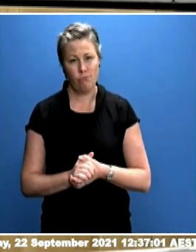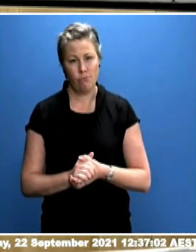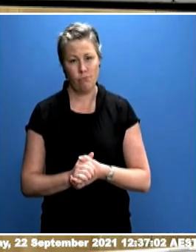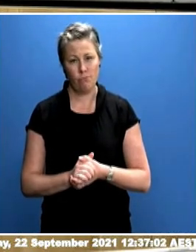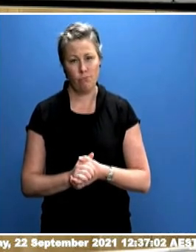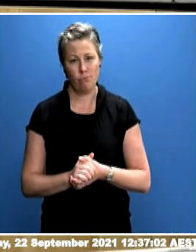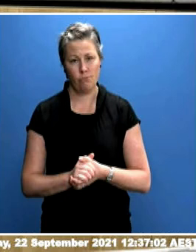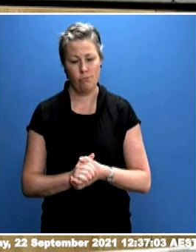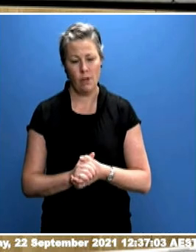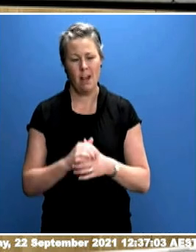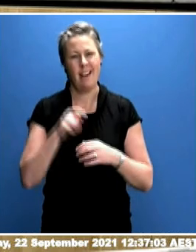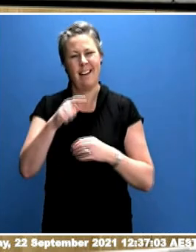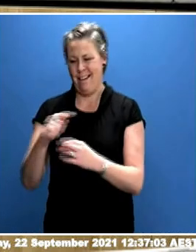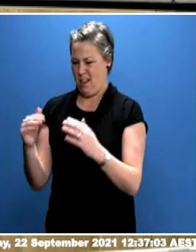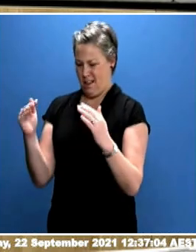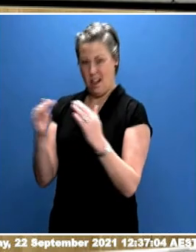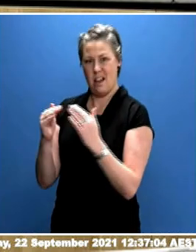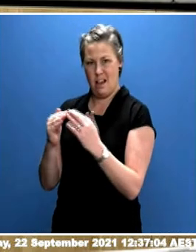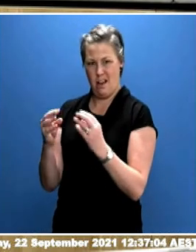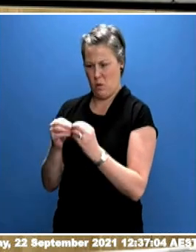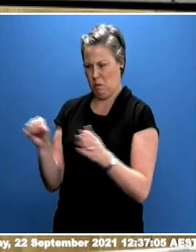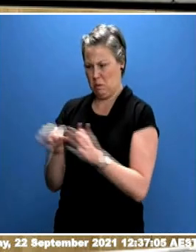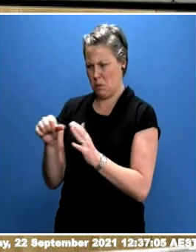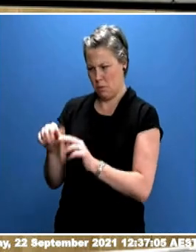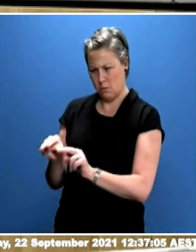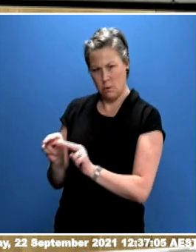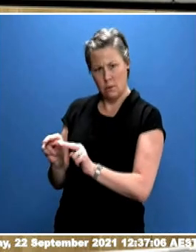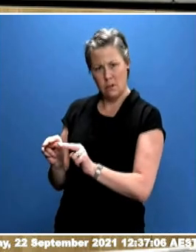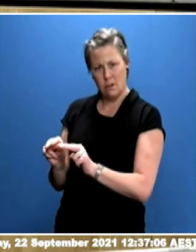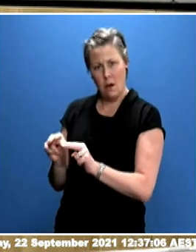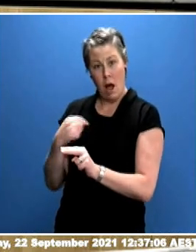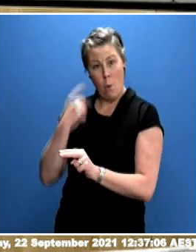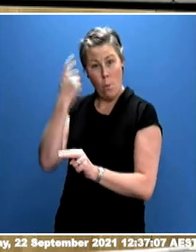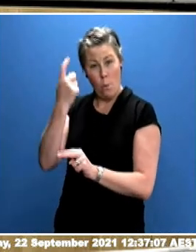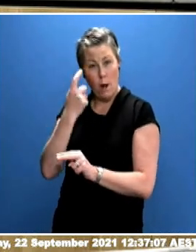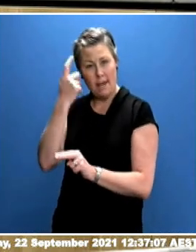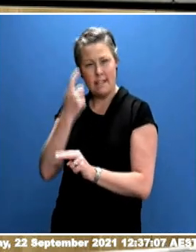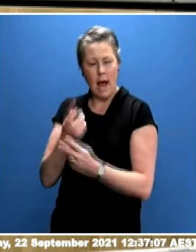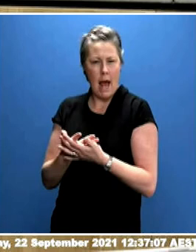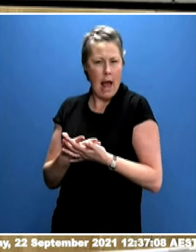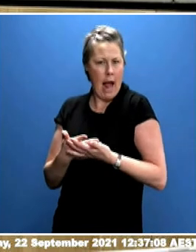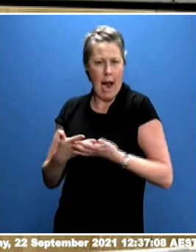particular area of Secure Care, the time it would take to trickle down this